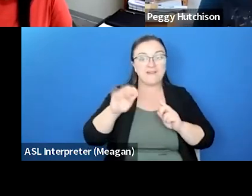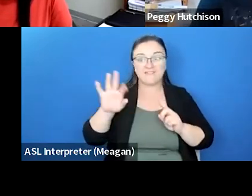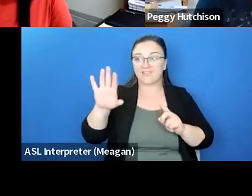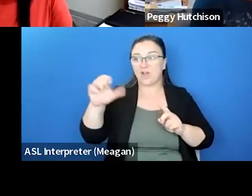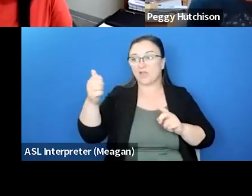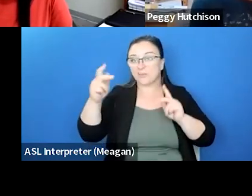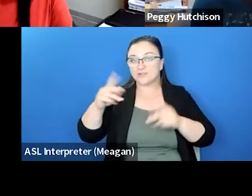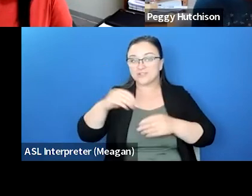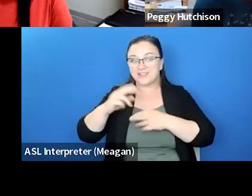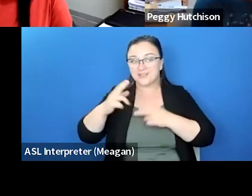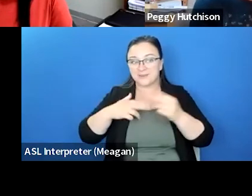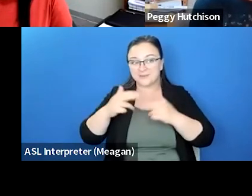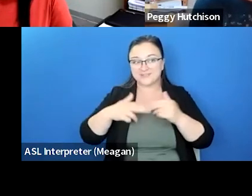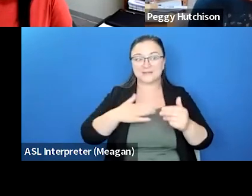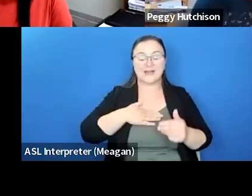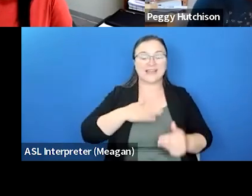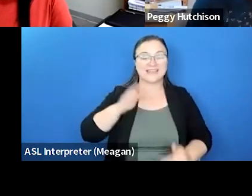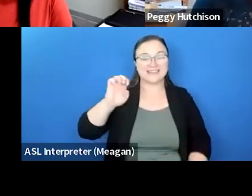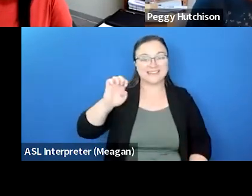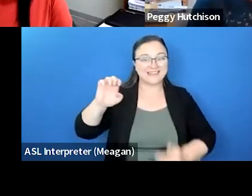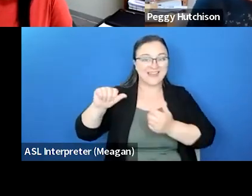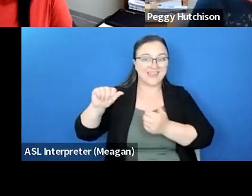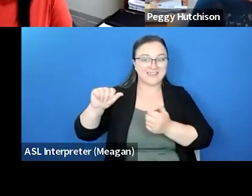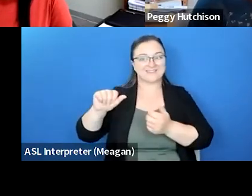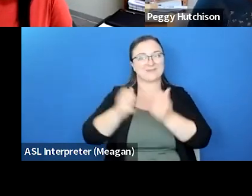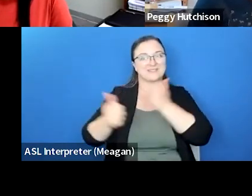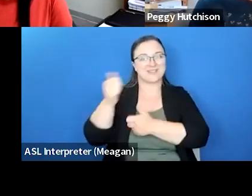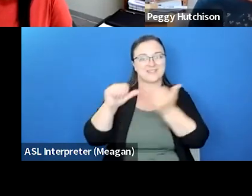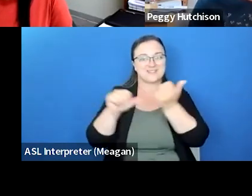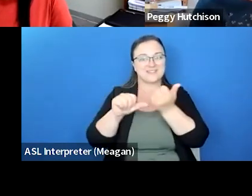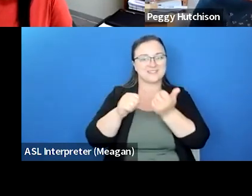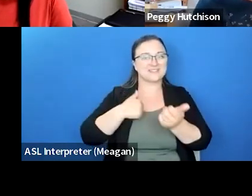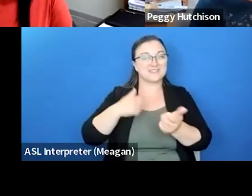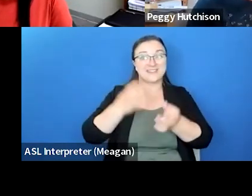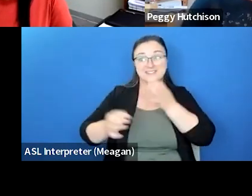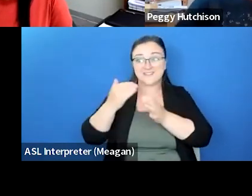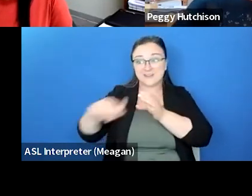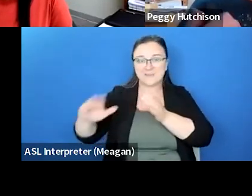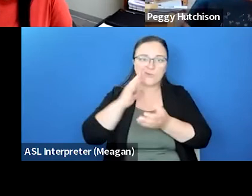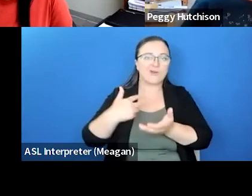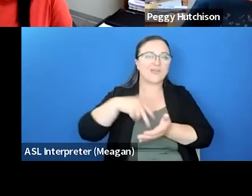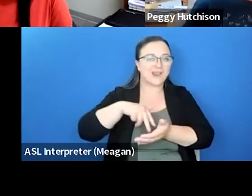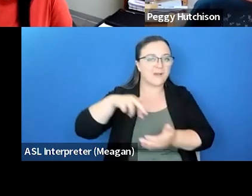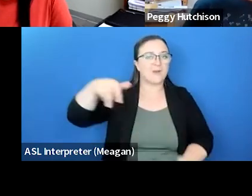in fact, my executive assistants on the other side, I often just go over and get up and walk and talk to her 'cause it gets me moving.